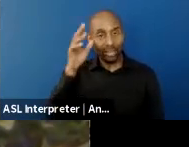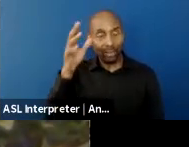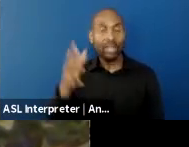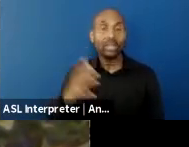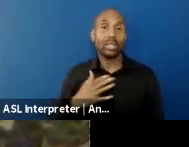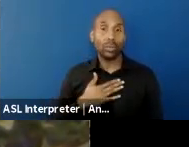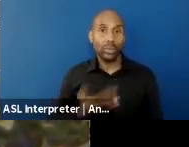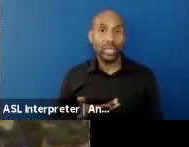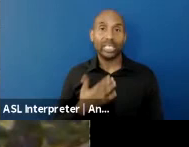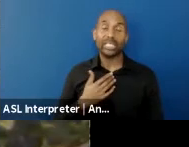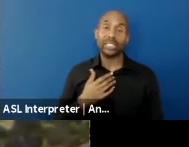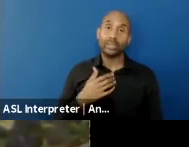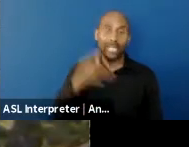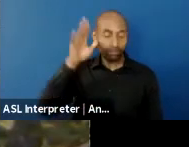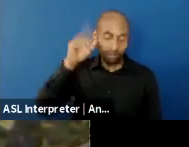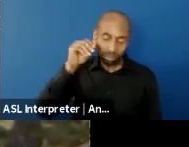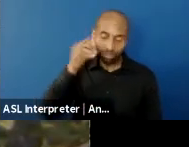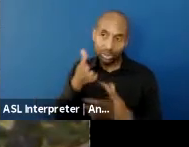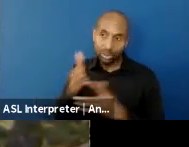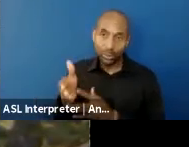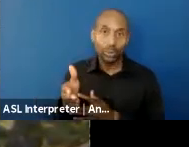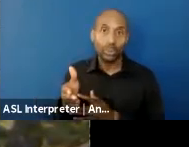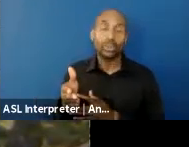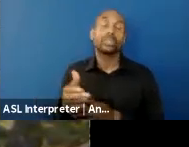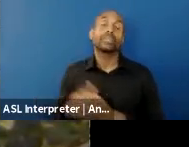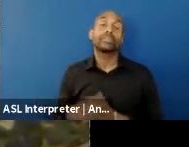Family of next generation.